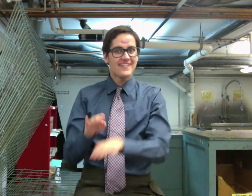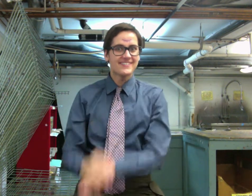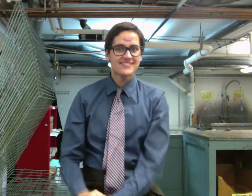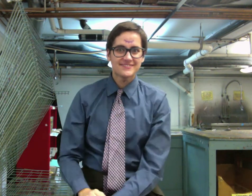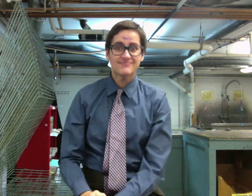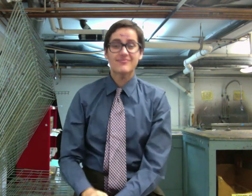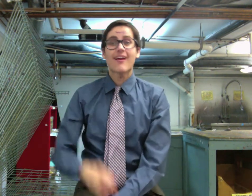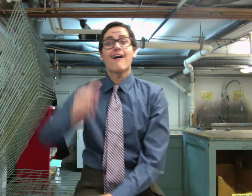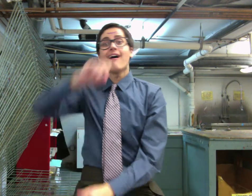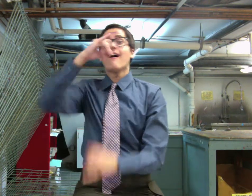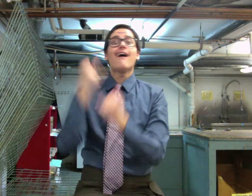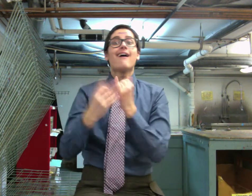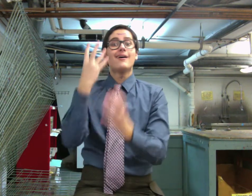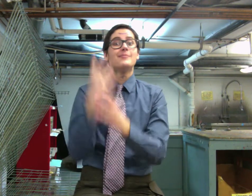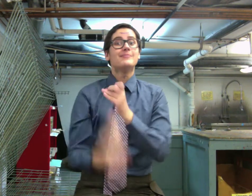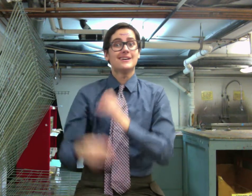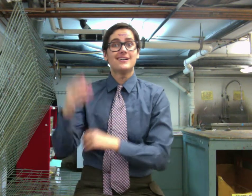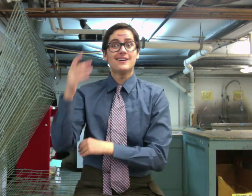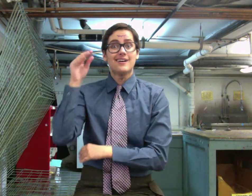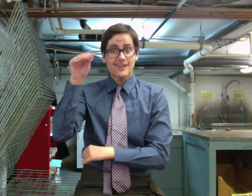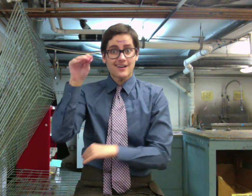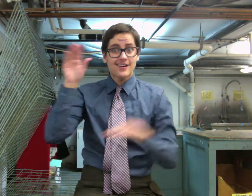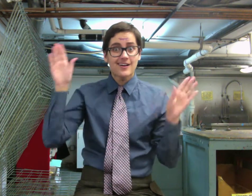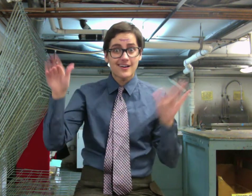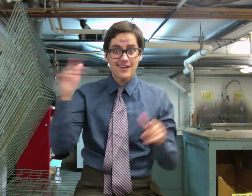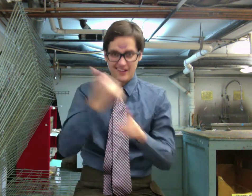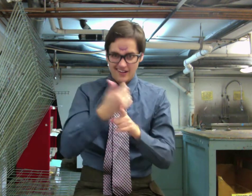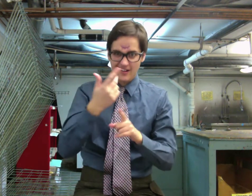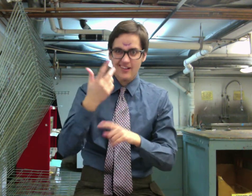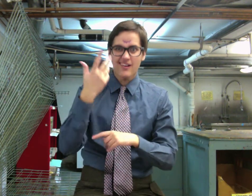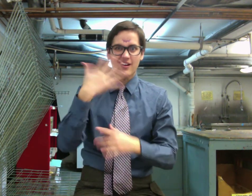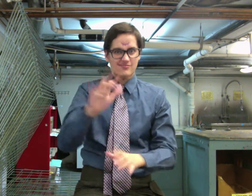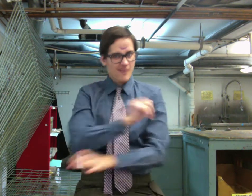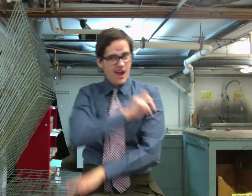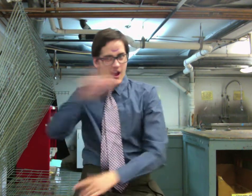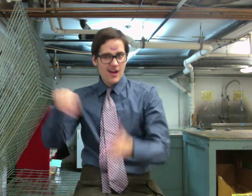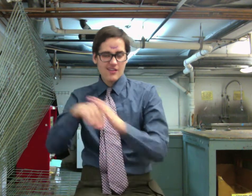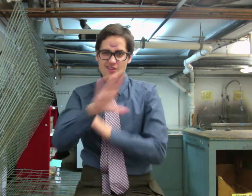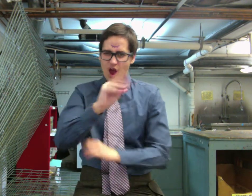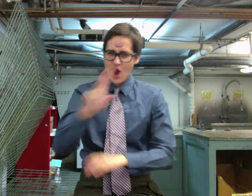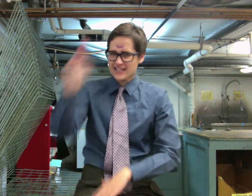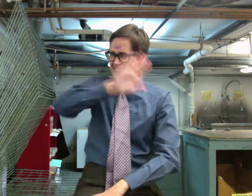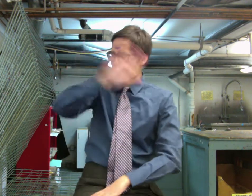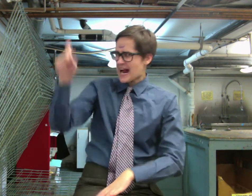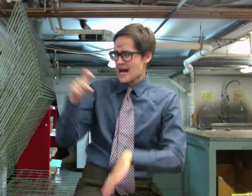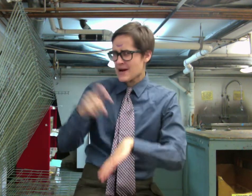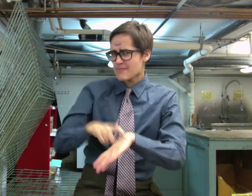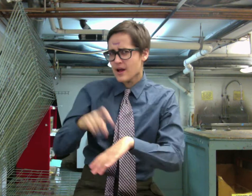The final missing pterodactyl has been returned to its own timeline in either